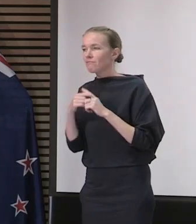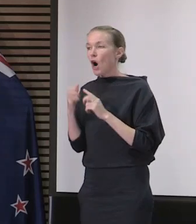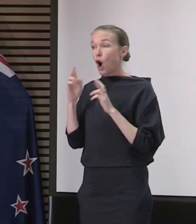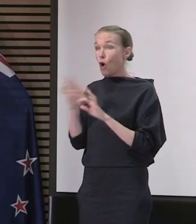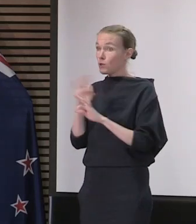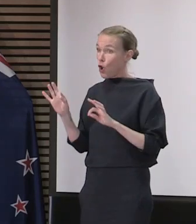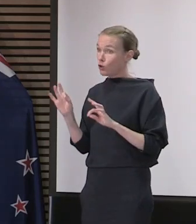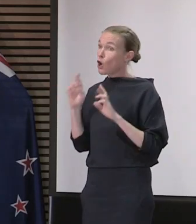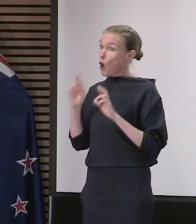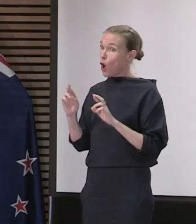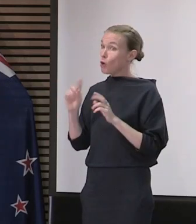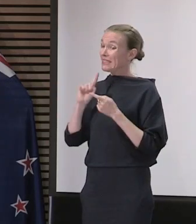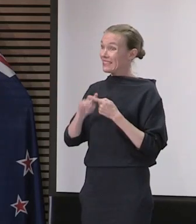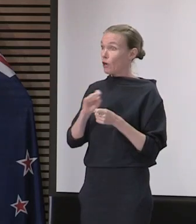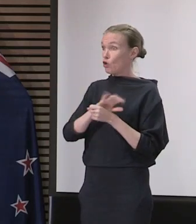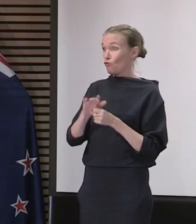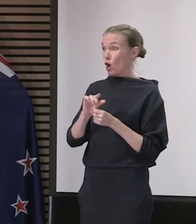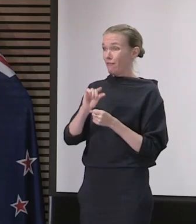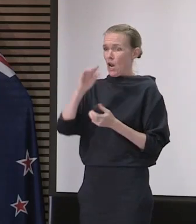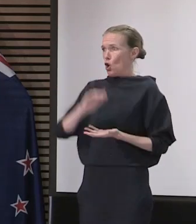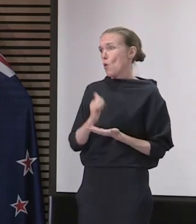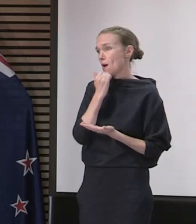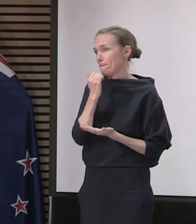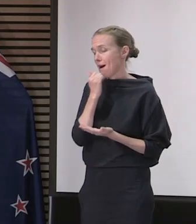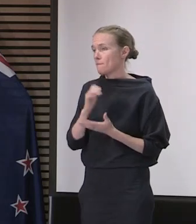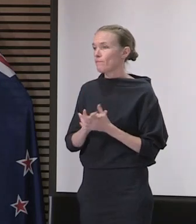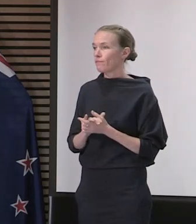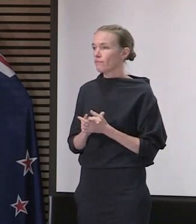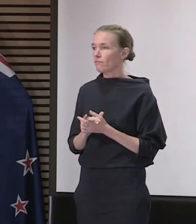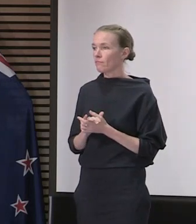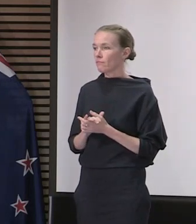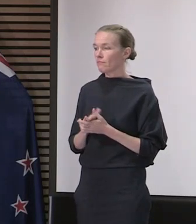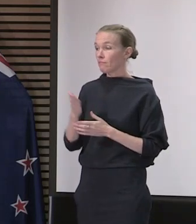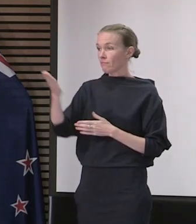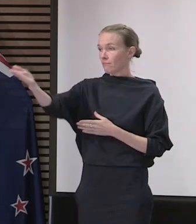domestic travel again, would